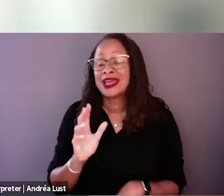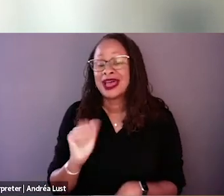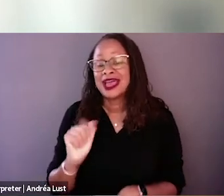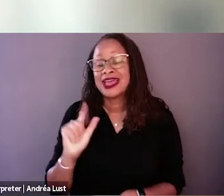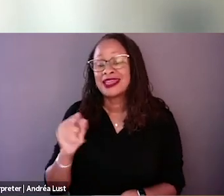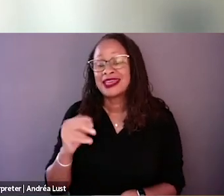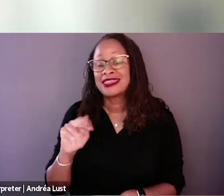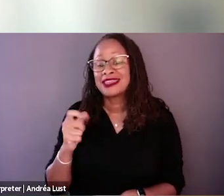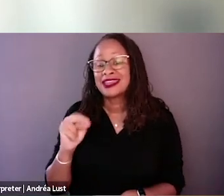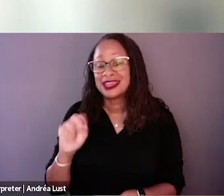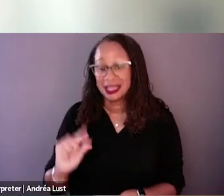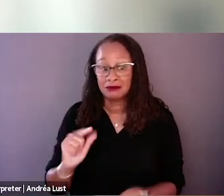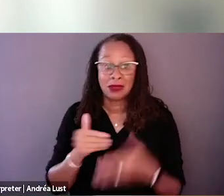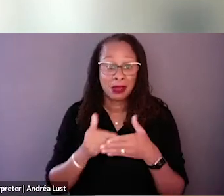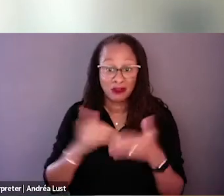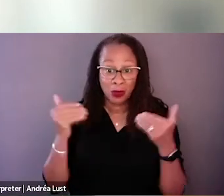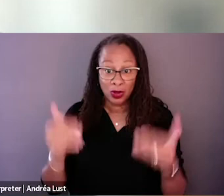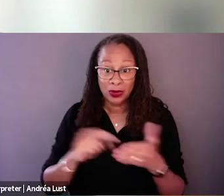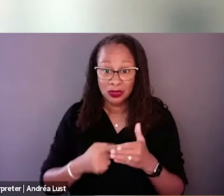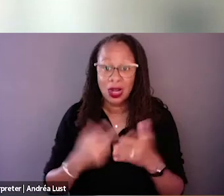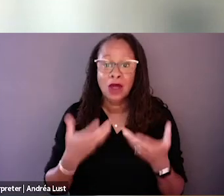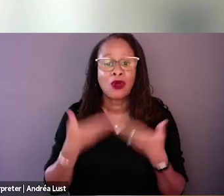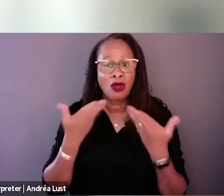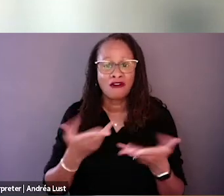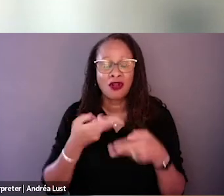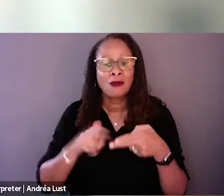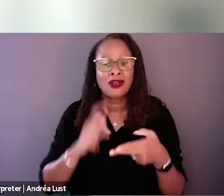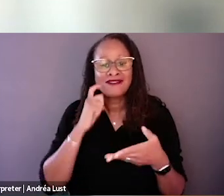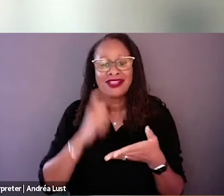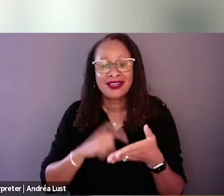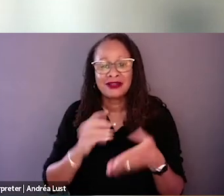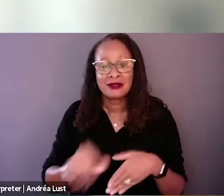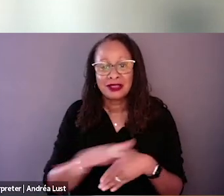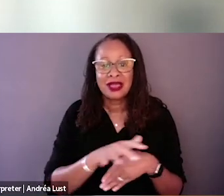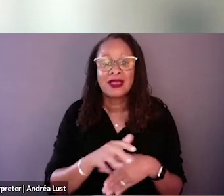I have blonde hair. I'm wearing a black jacket.